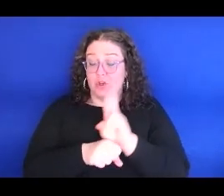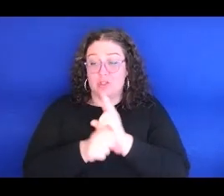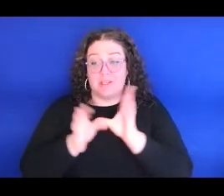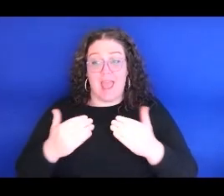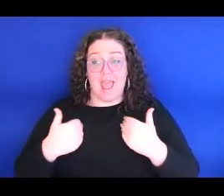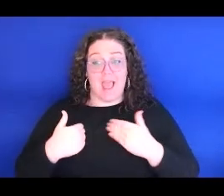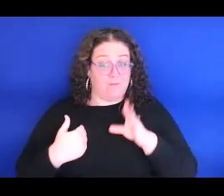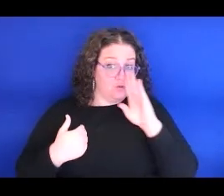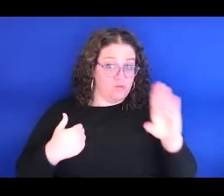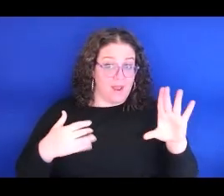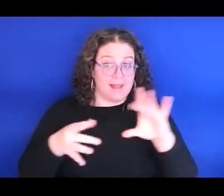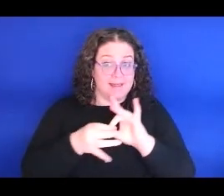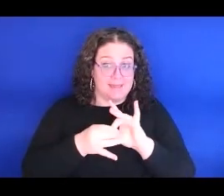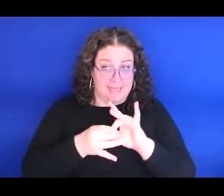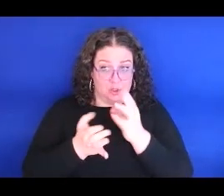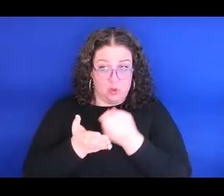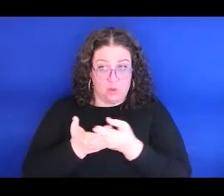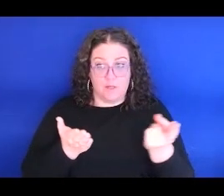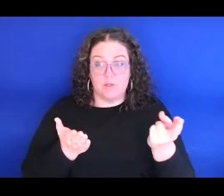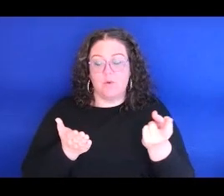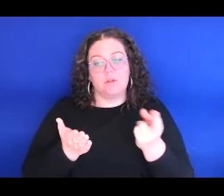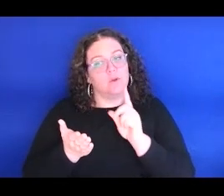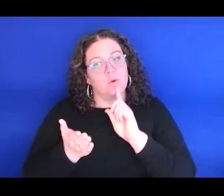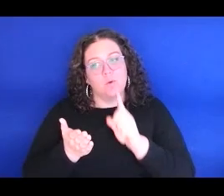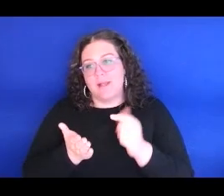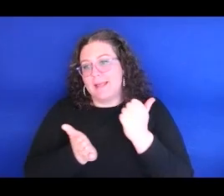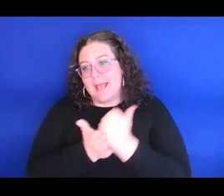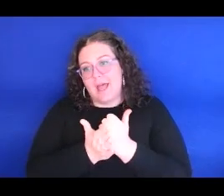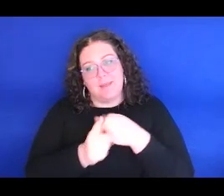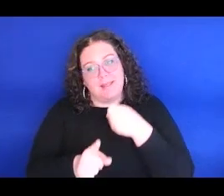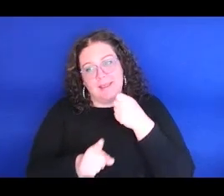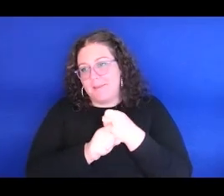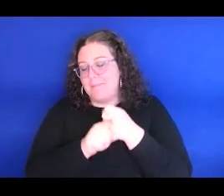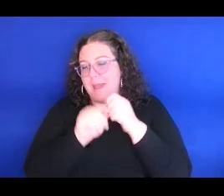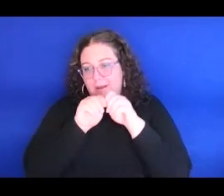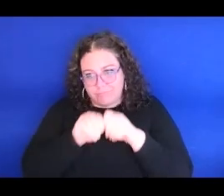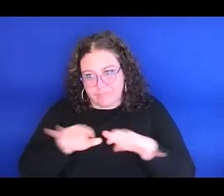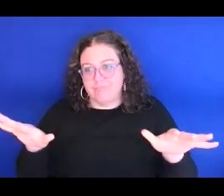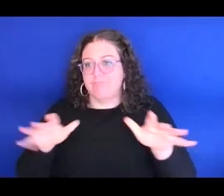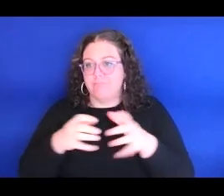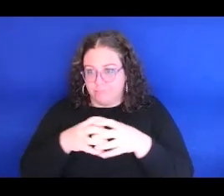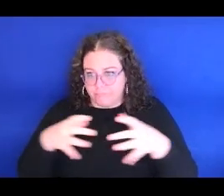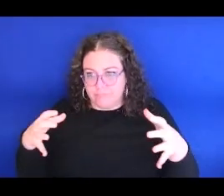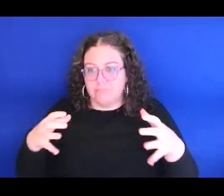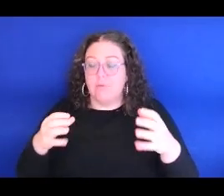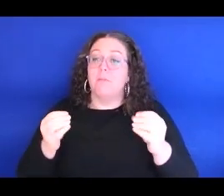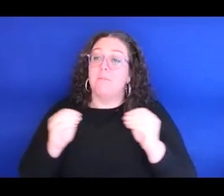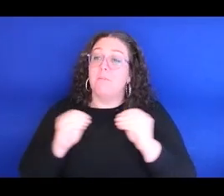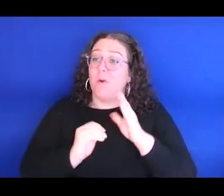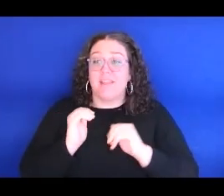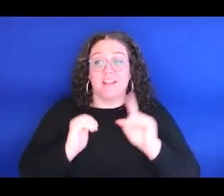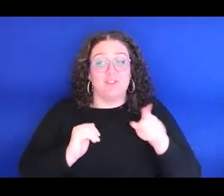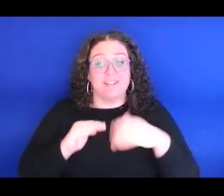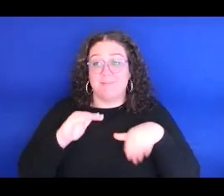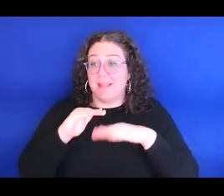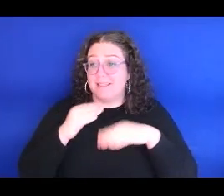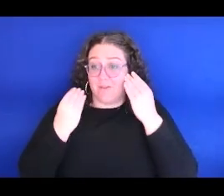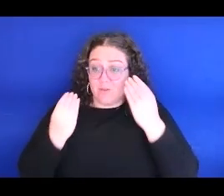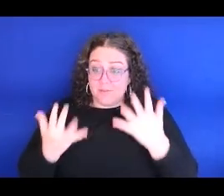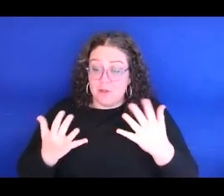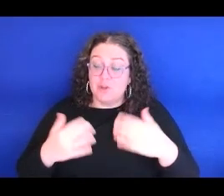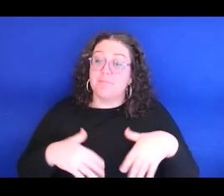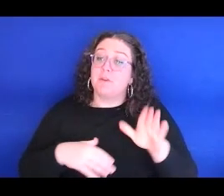impact far beyond the initial publication. Sharing your work through the NCRTM opens